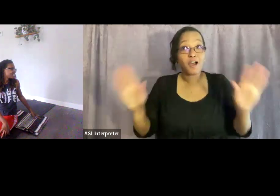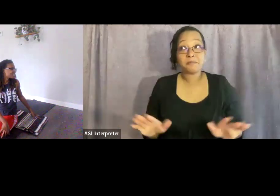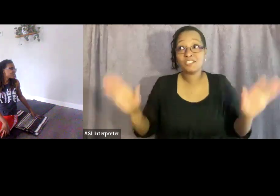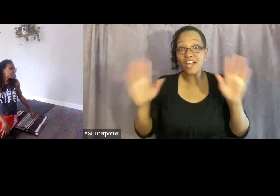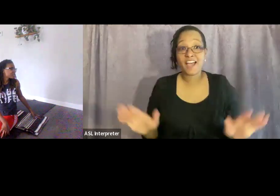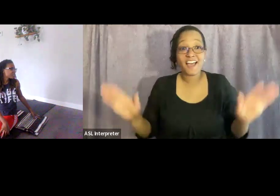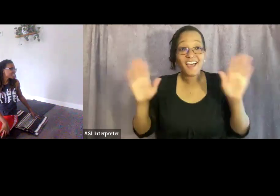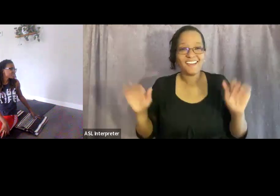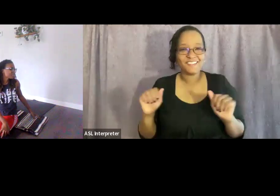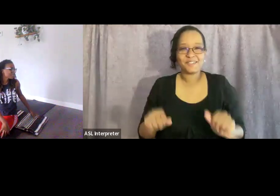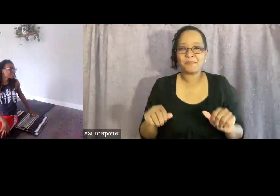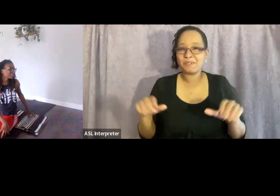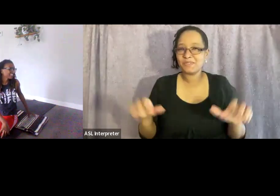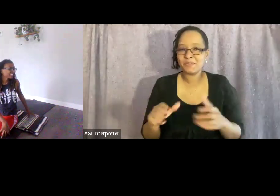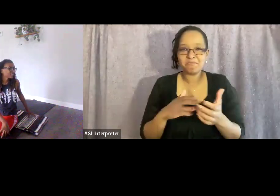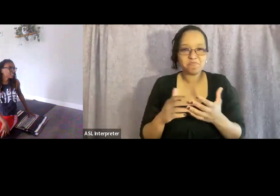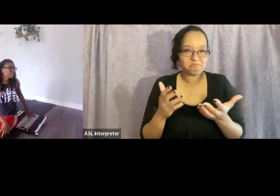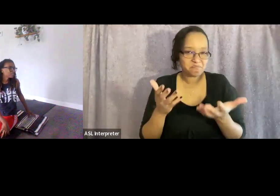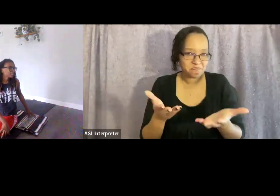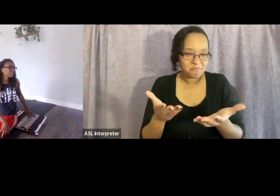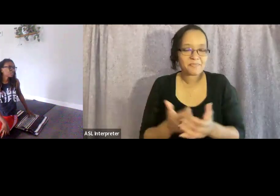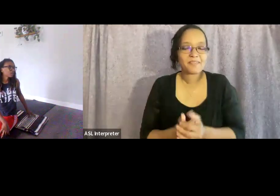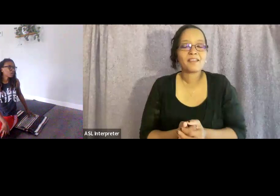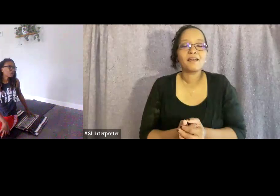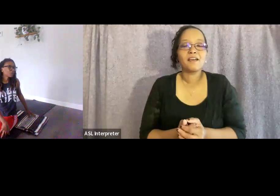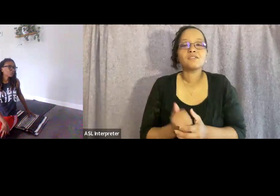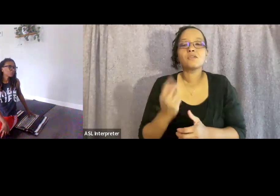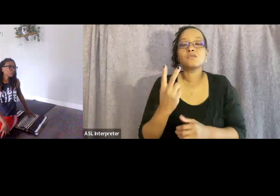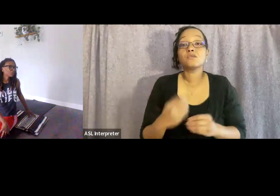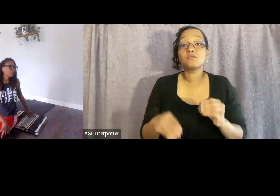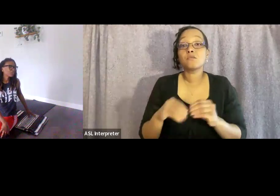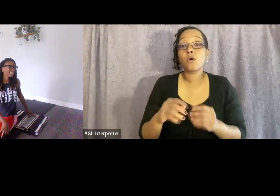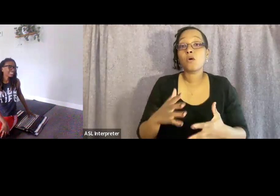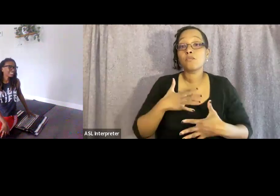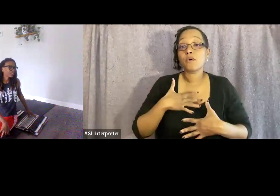So take two more breaths. Maybe as you inhale, you get a little longer or a little fuller.